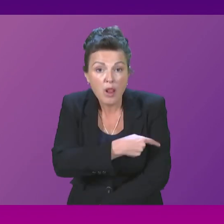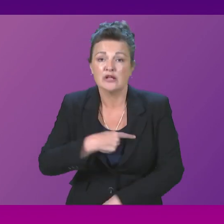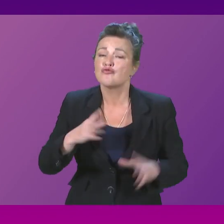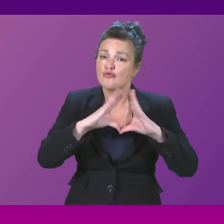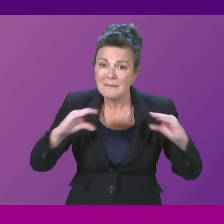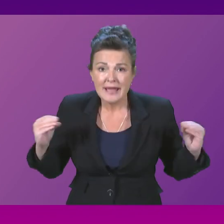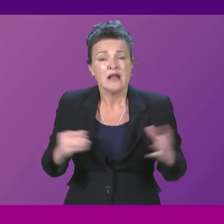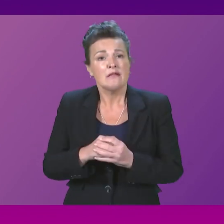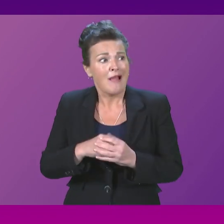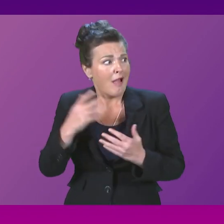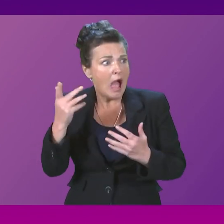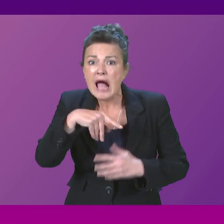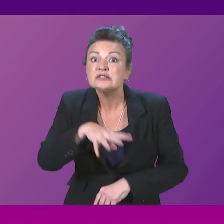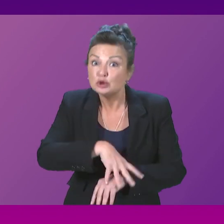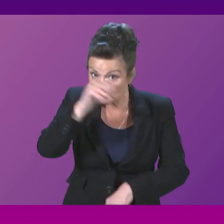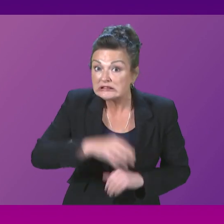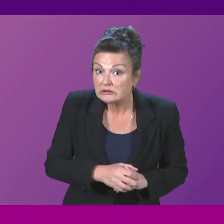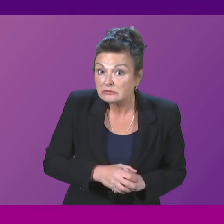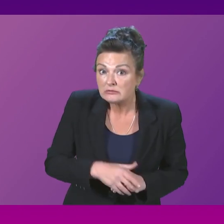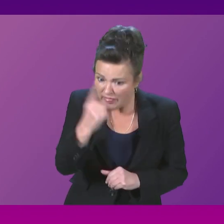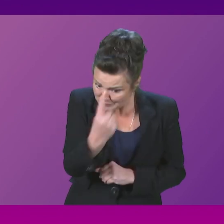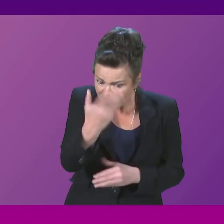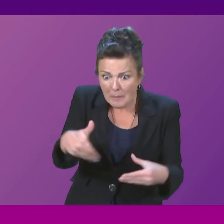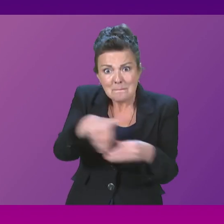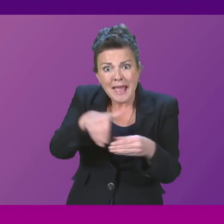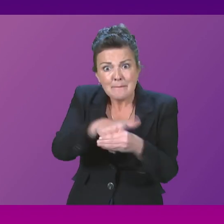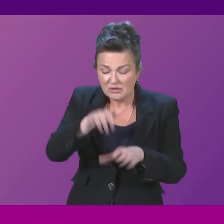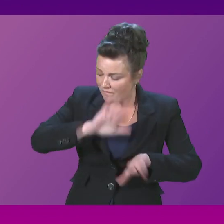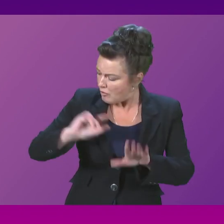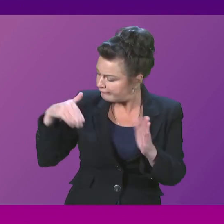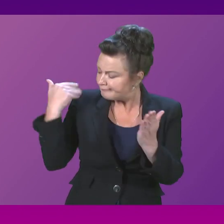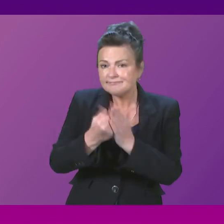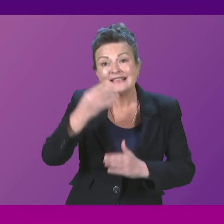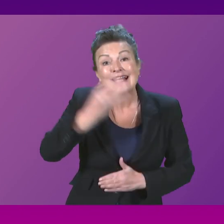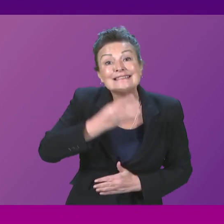a member state since 1995.